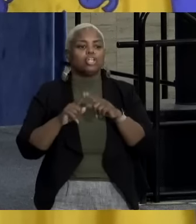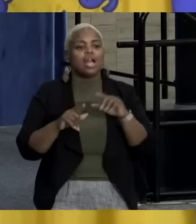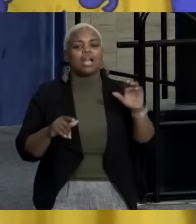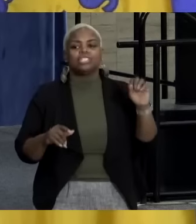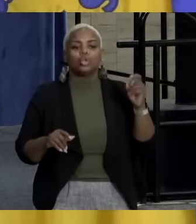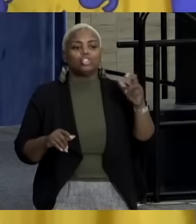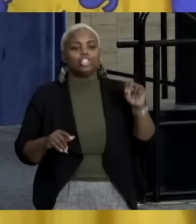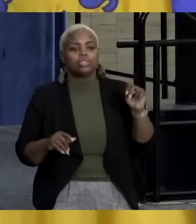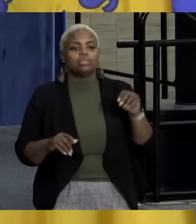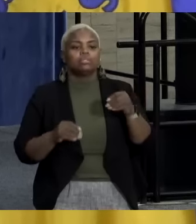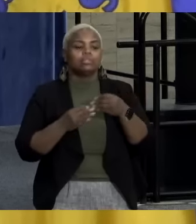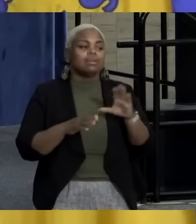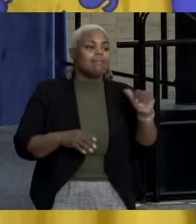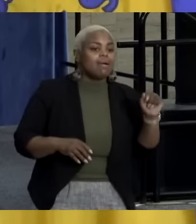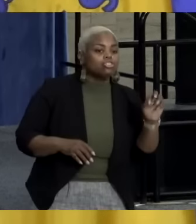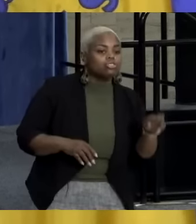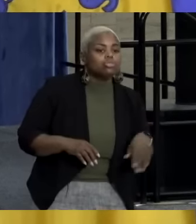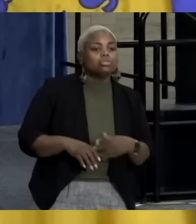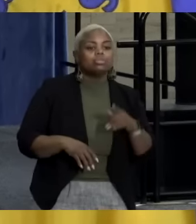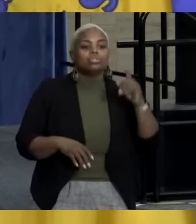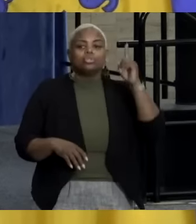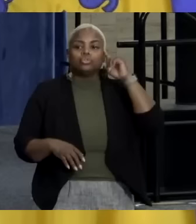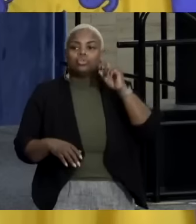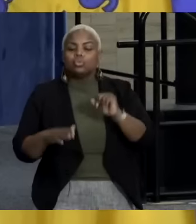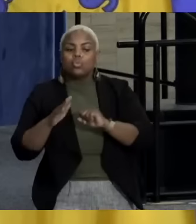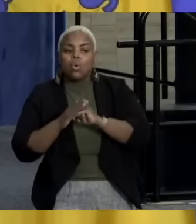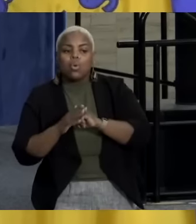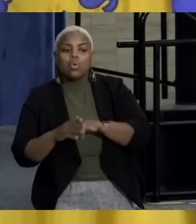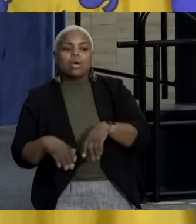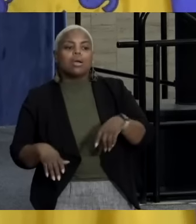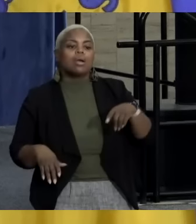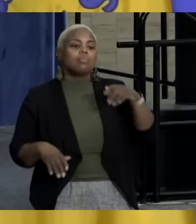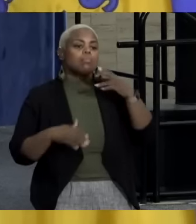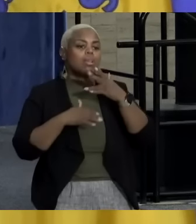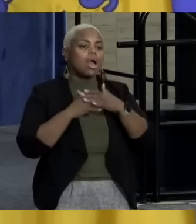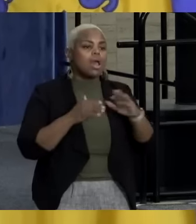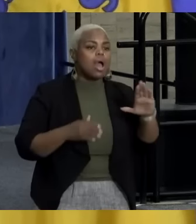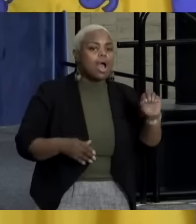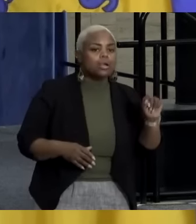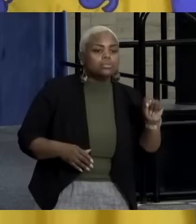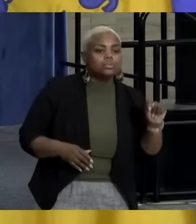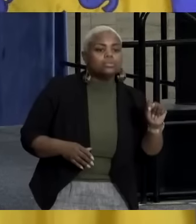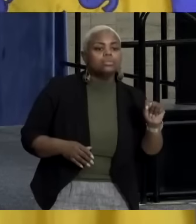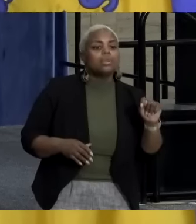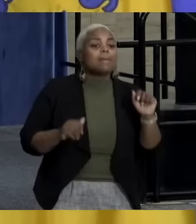blood clots, heart attacks, and probable dementia. Yet not a single scientific